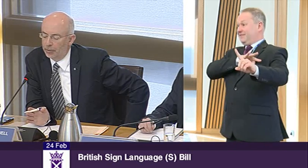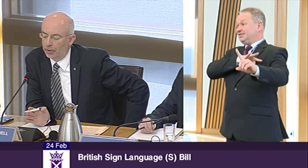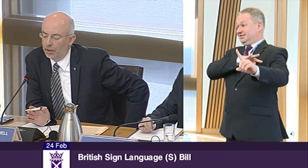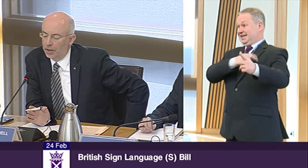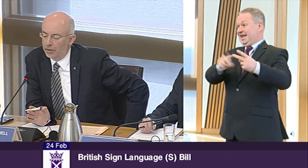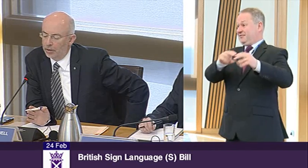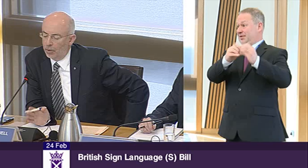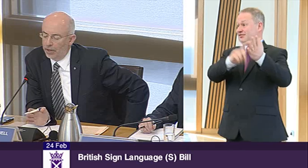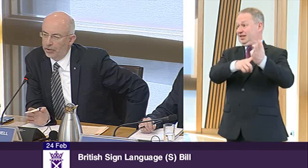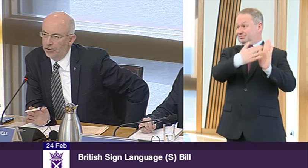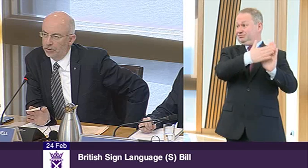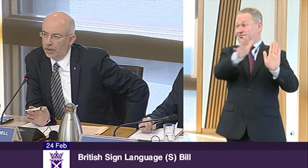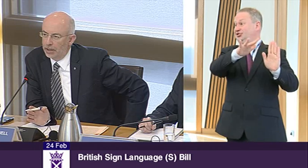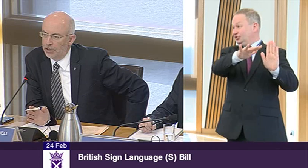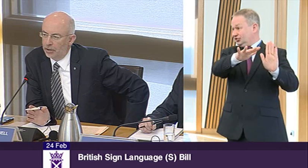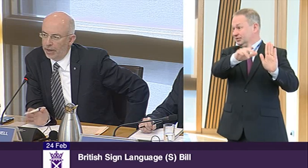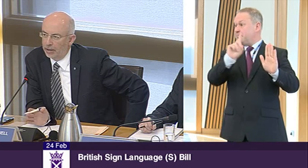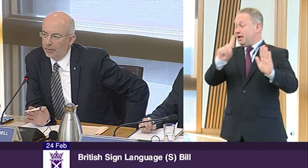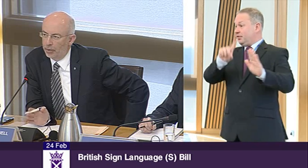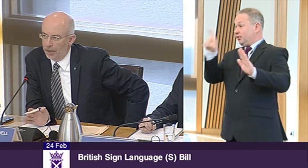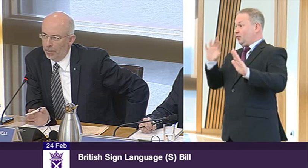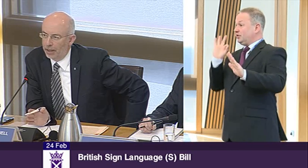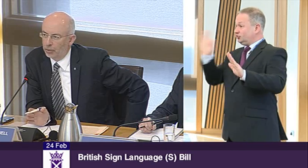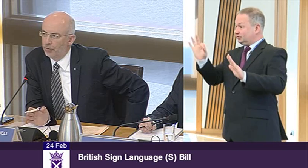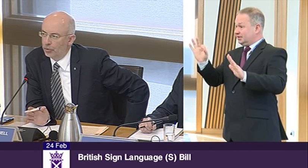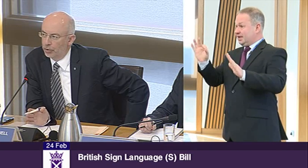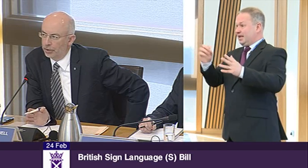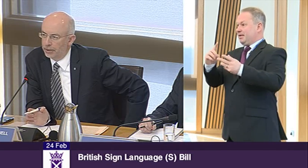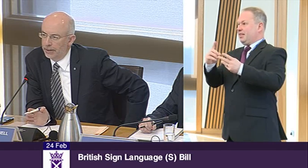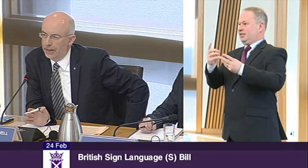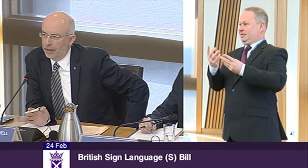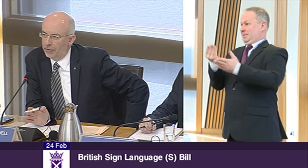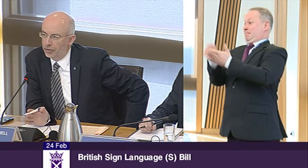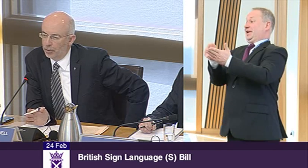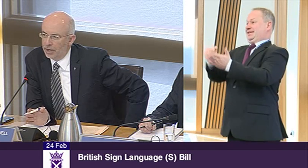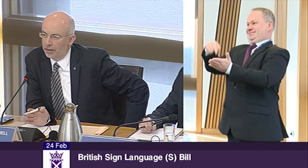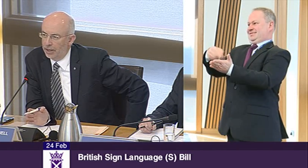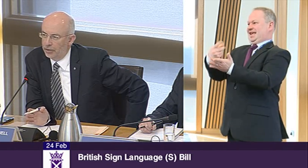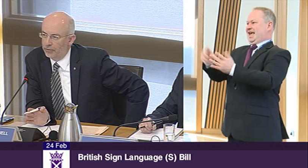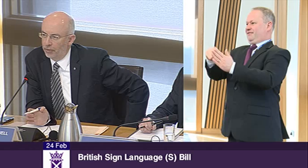the benefits that would result if BSL was widely available. The question was directly about the impact on resources.